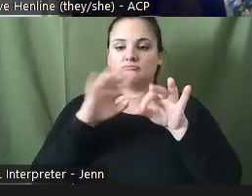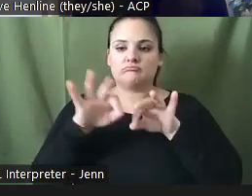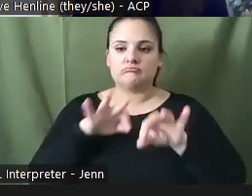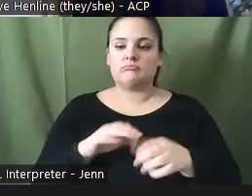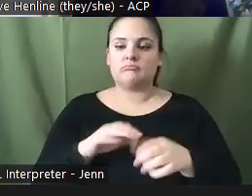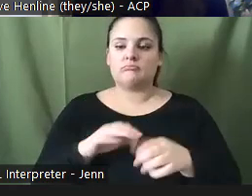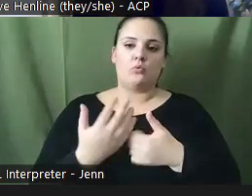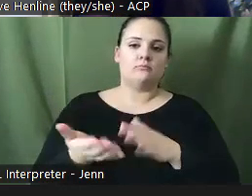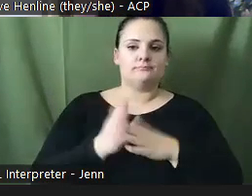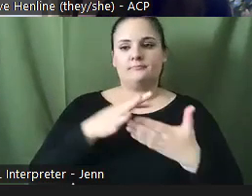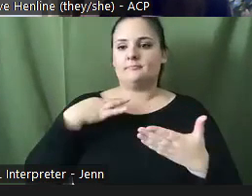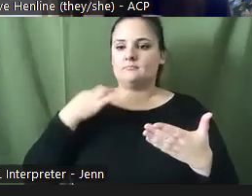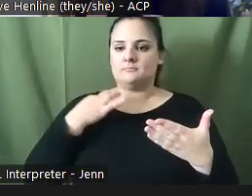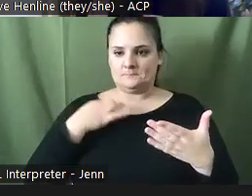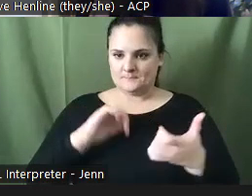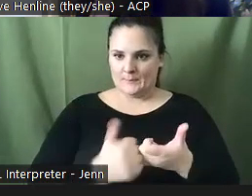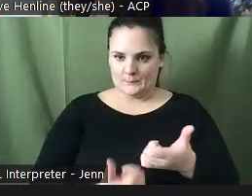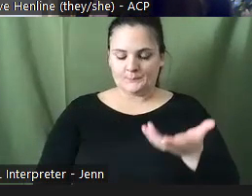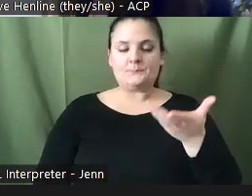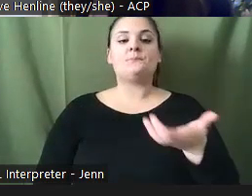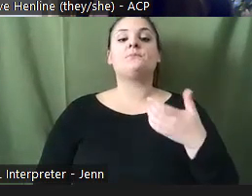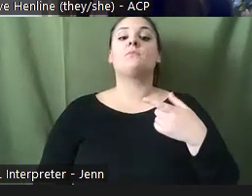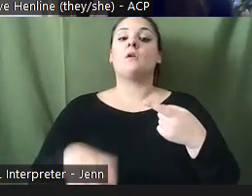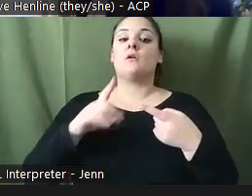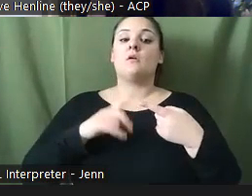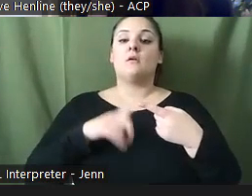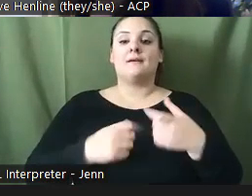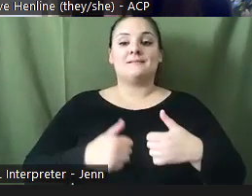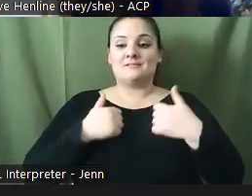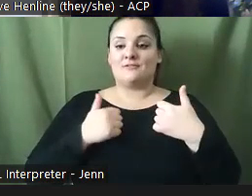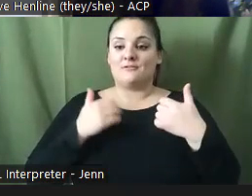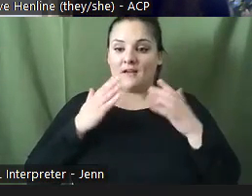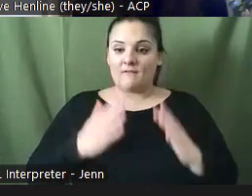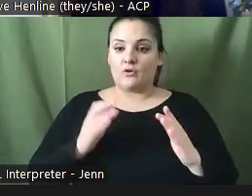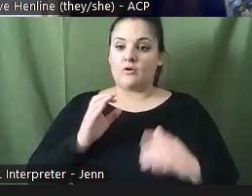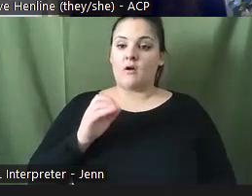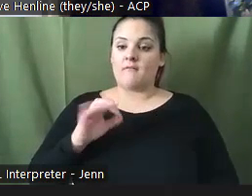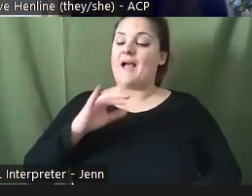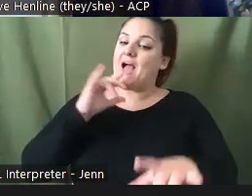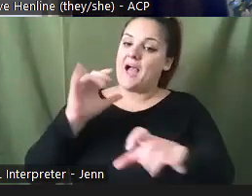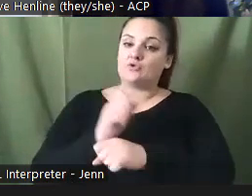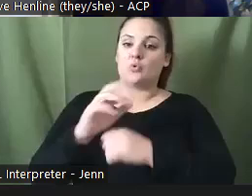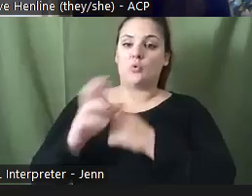able to apply. First, they must be a survivor of actual or threatened domestic violence, sexual